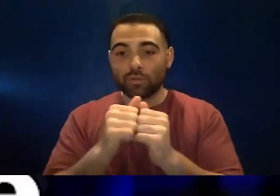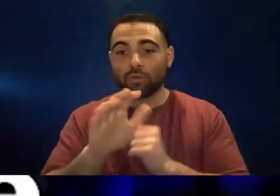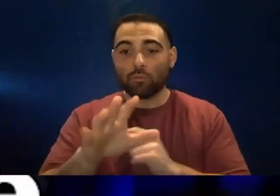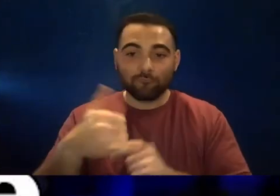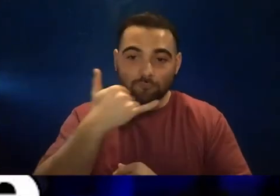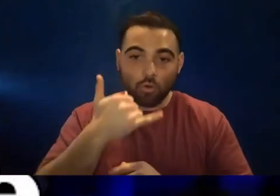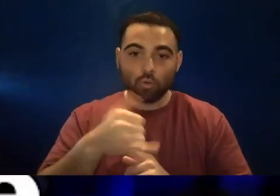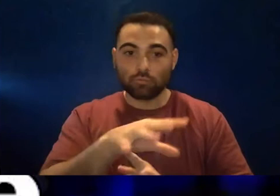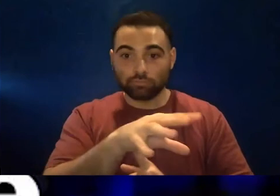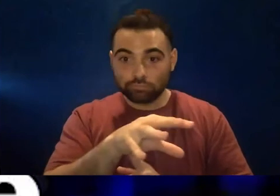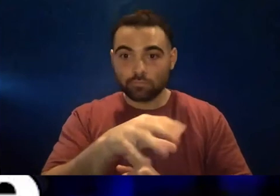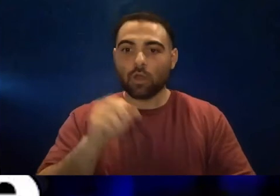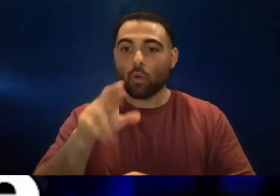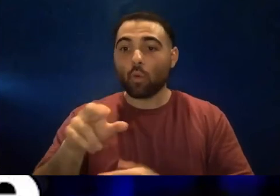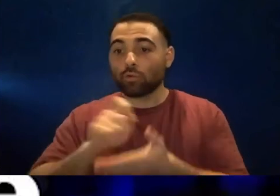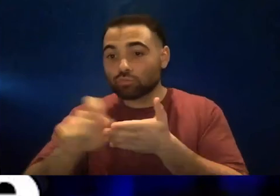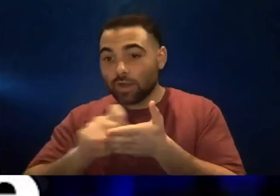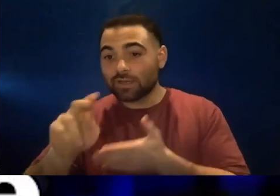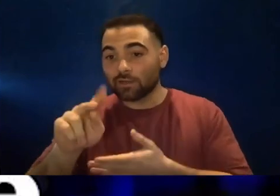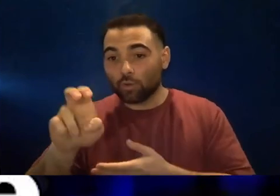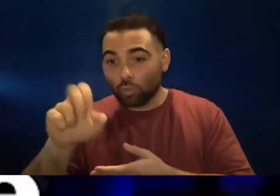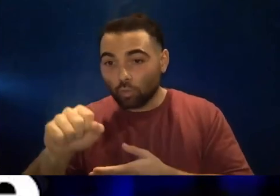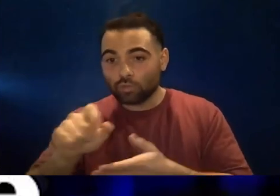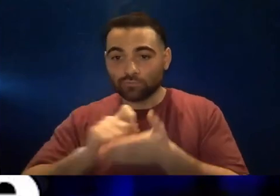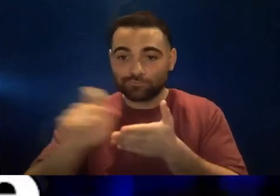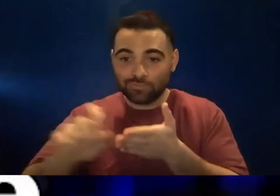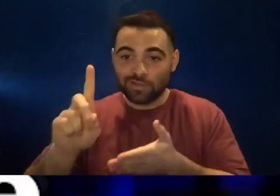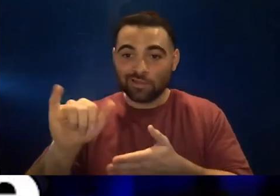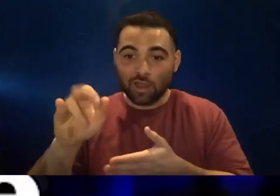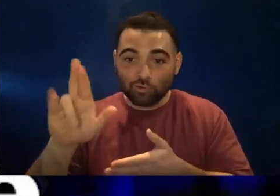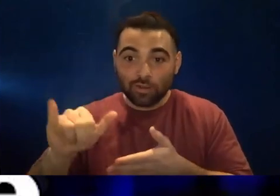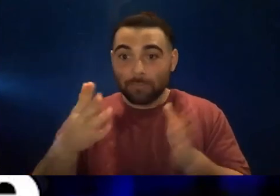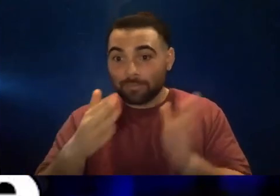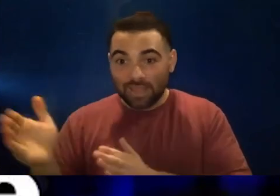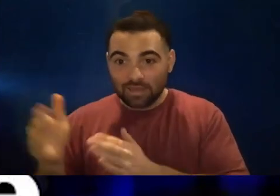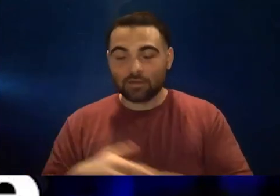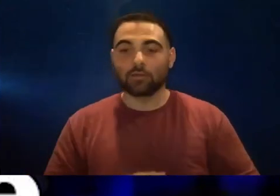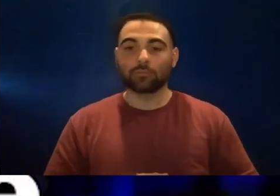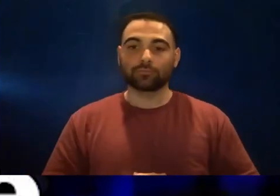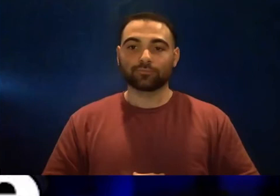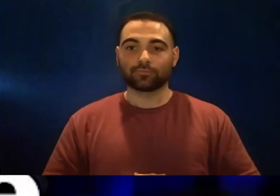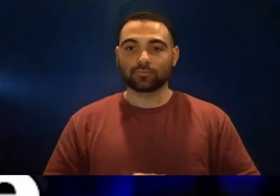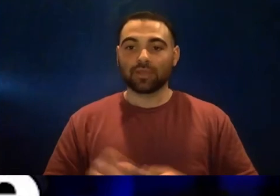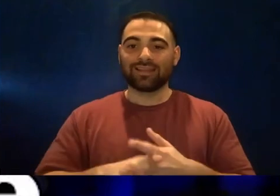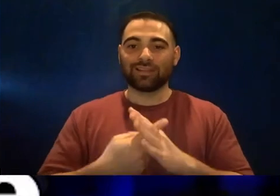writing notes and making diaries and planning, the initial step of just doing something